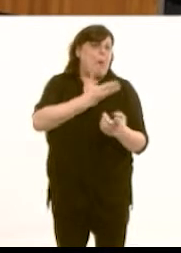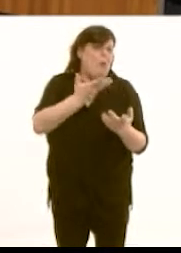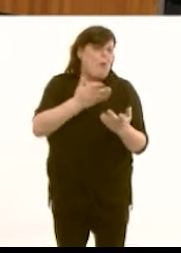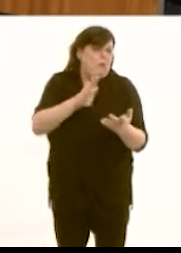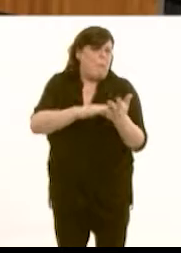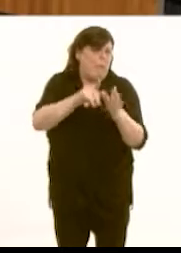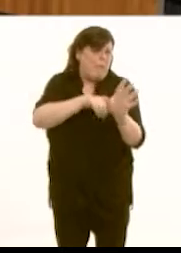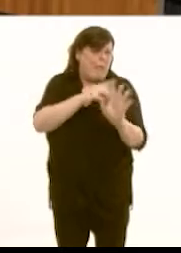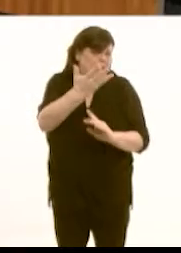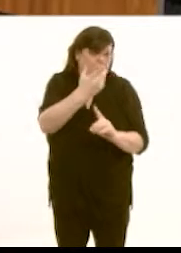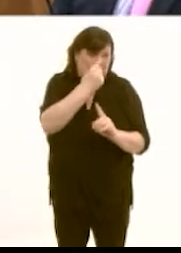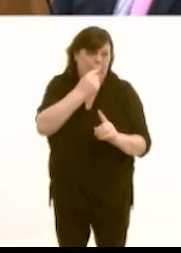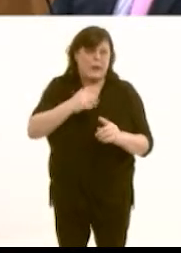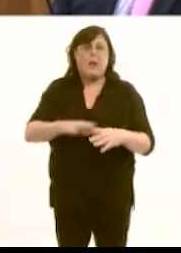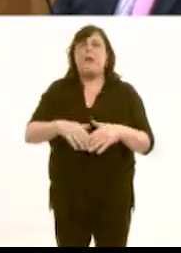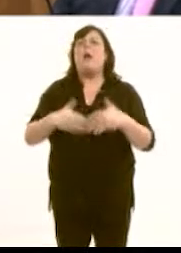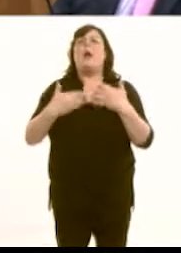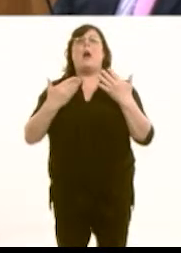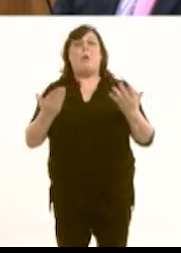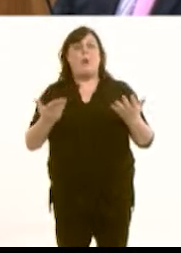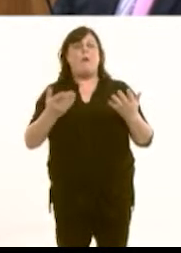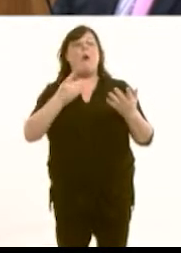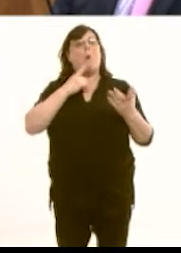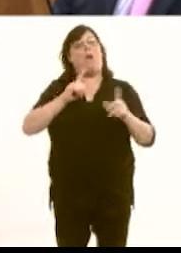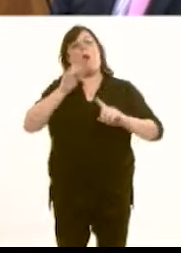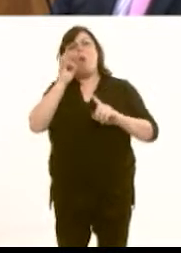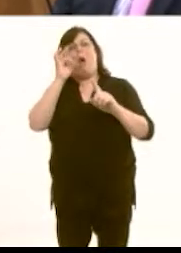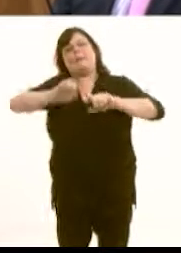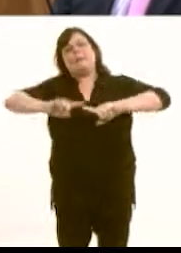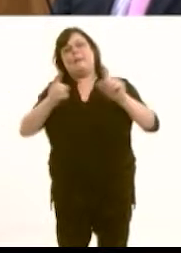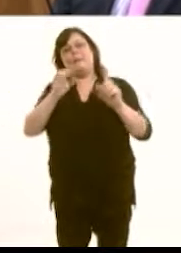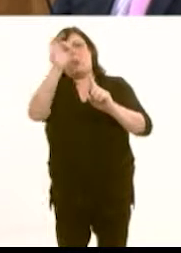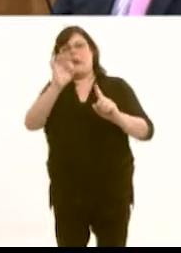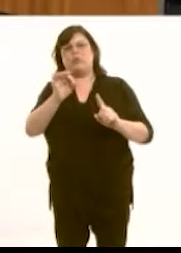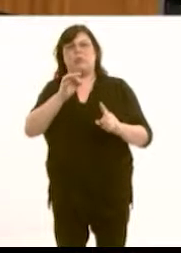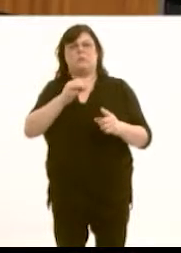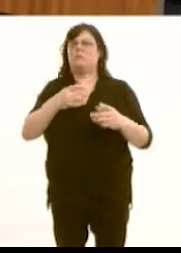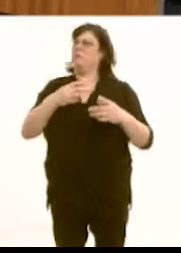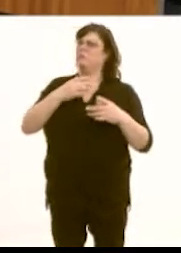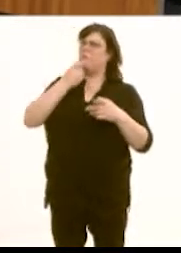Davies: However, First Ministeró[Interruption.] However, First Minister, if we move on to a different area of questioningó[Interruption.]